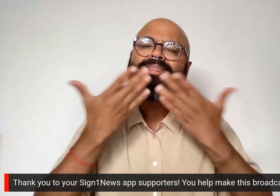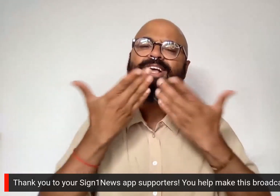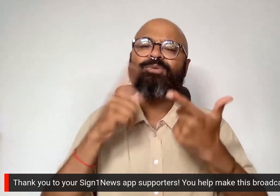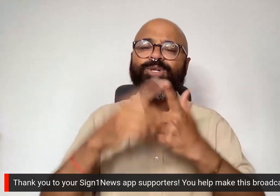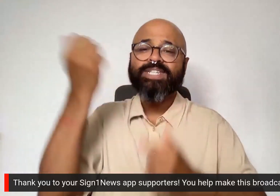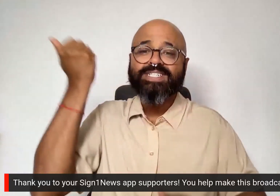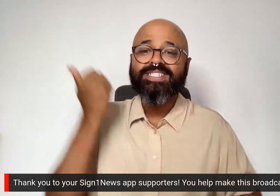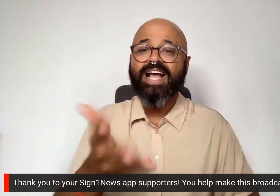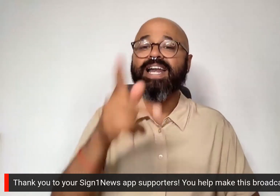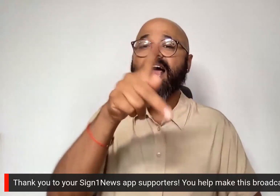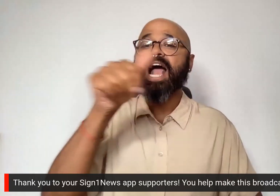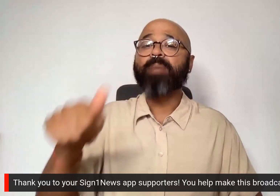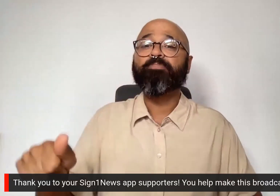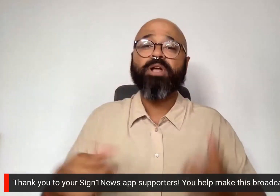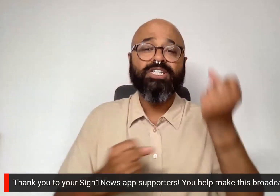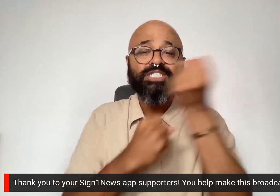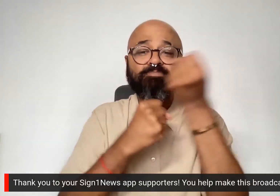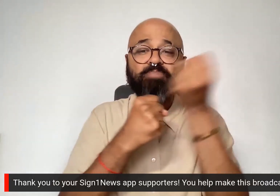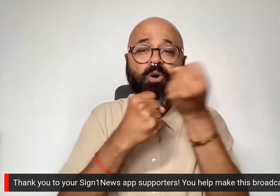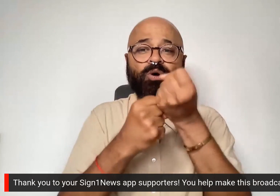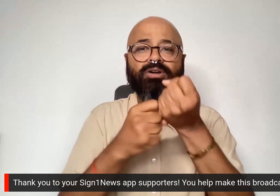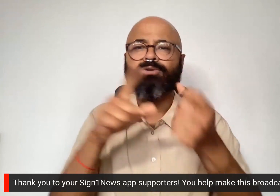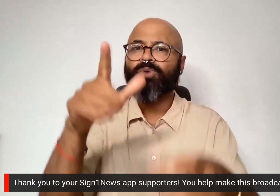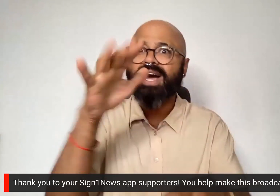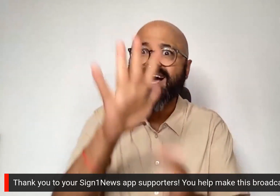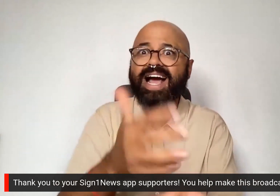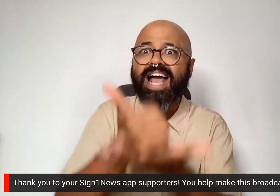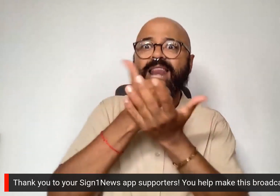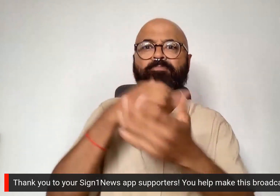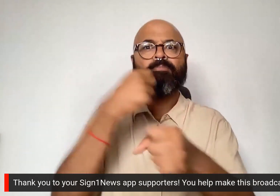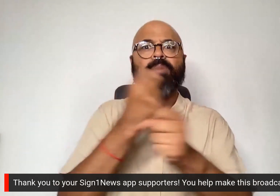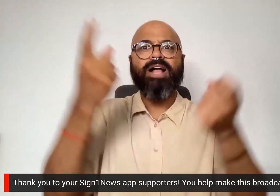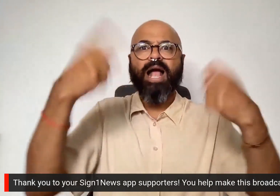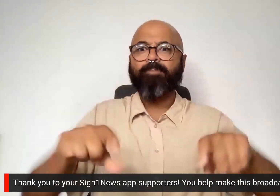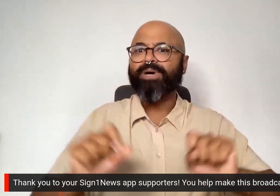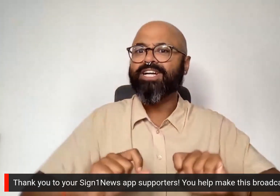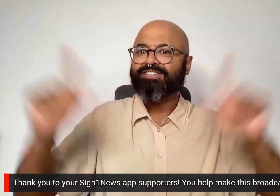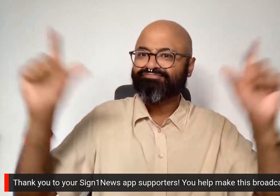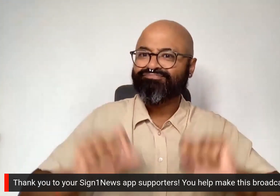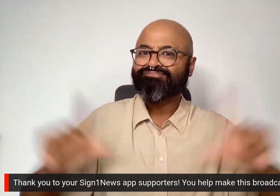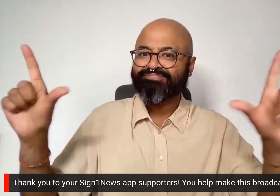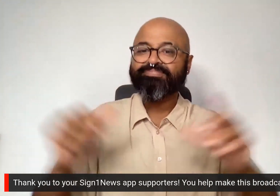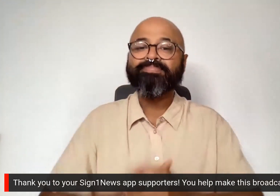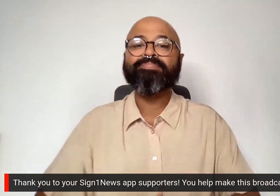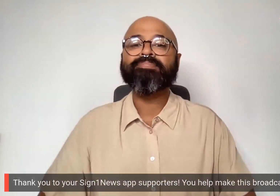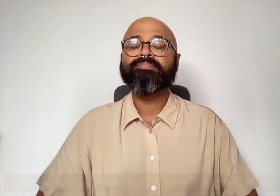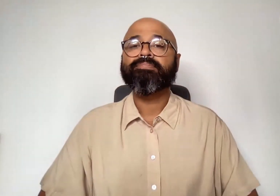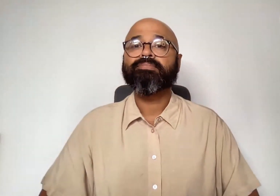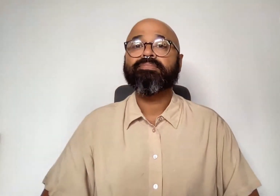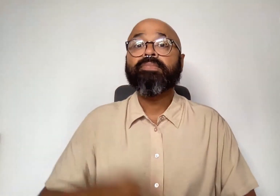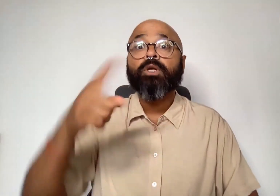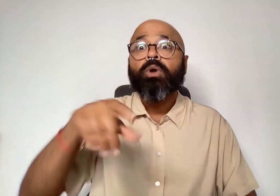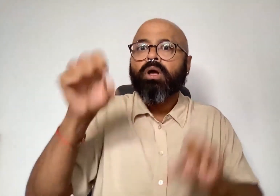you to our Sign1News app supporters you help make this broadcast happen you can download